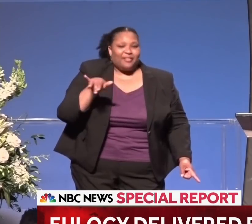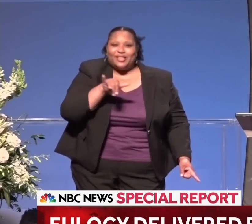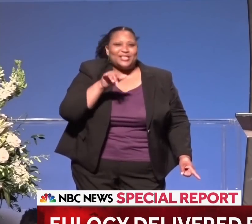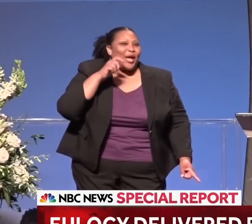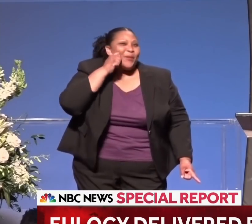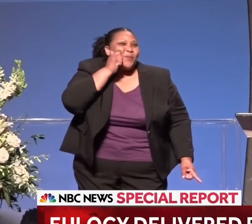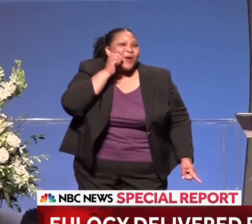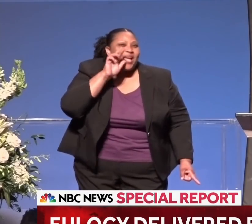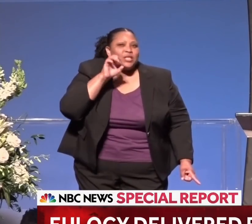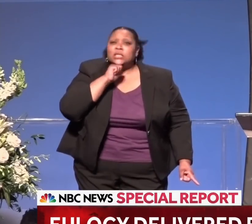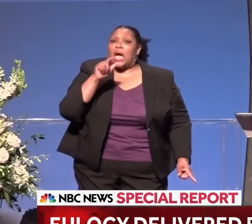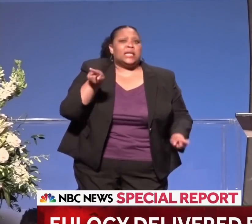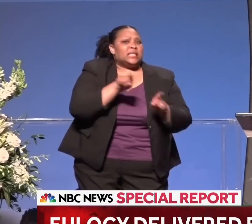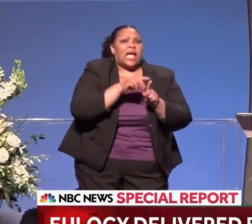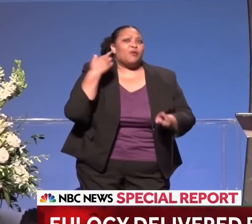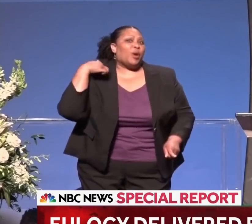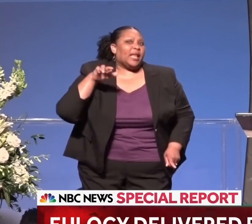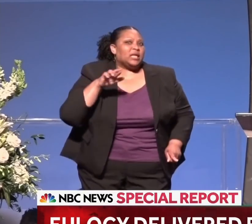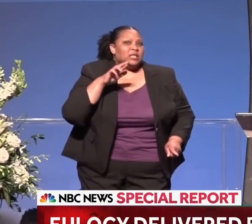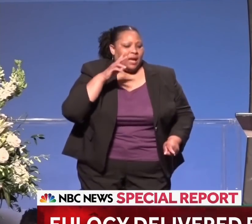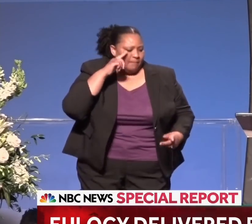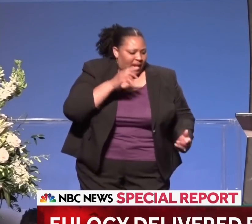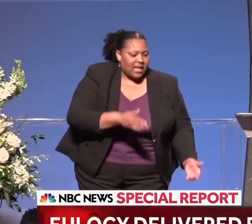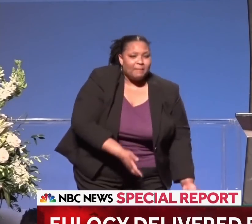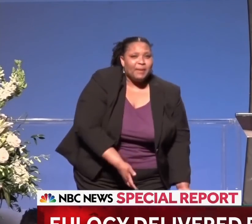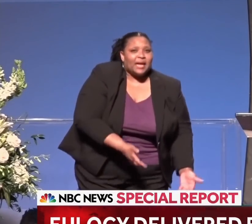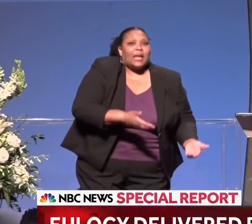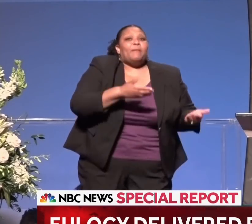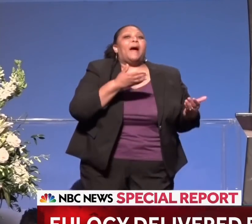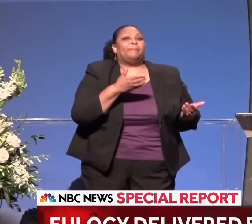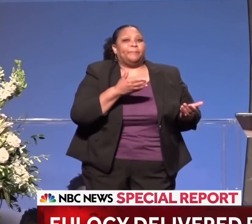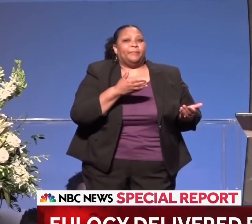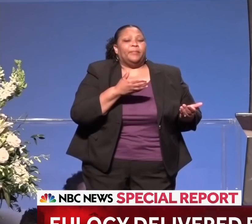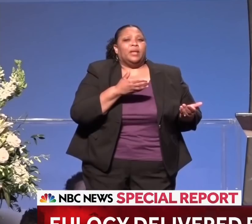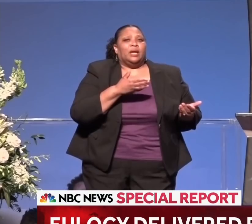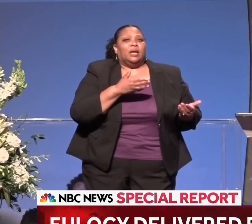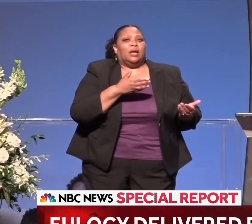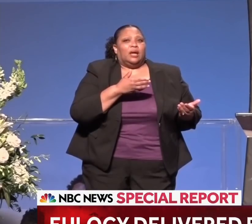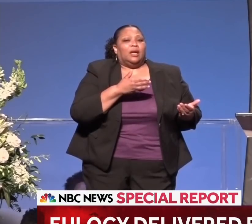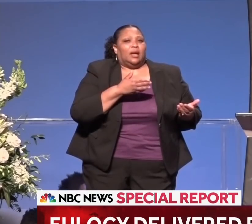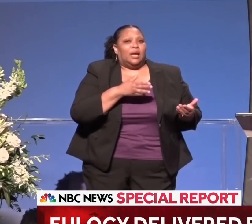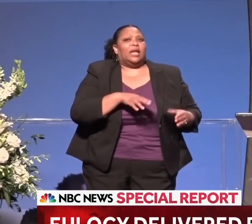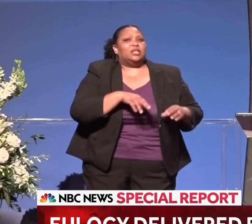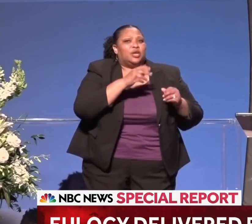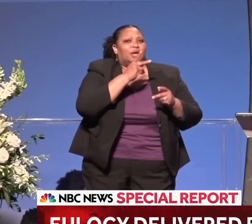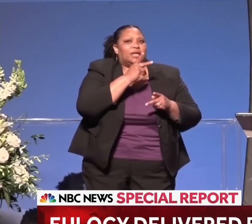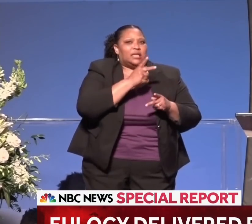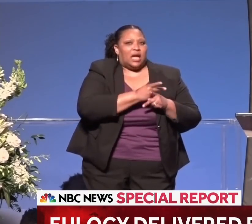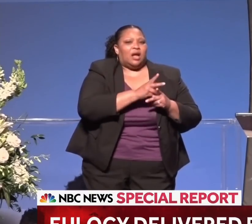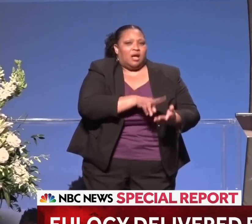HE KEPT WALKING. JESUS SAID A THIRD MAN CAME BY AND HE STOPPED AND LOOKED AT THE MAN. HE WASN’T THE SAME RACE, WASN’T